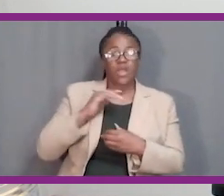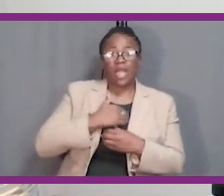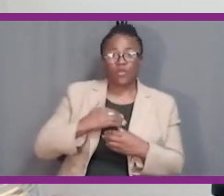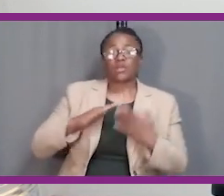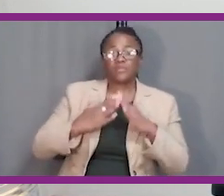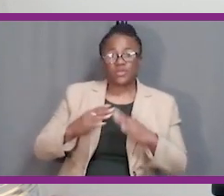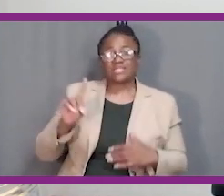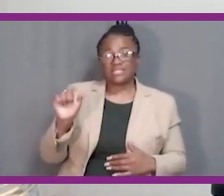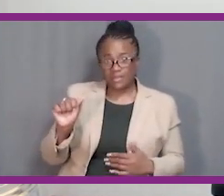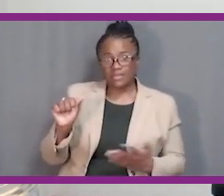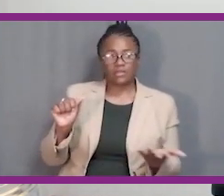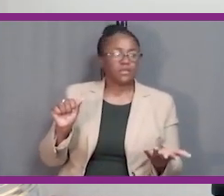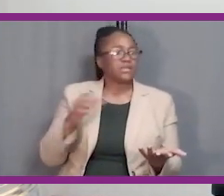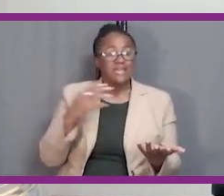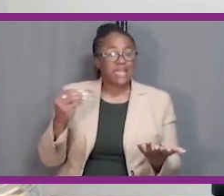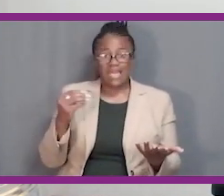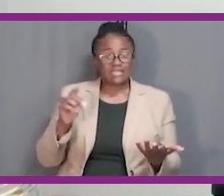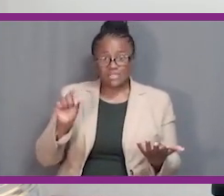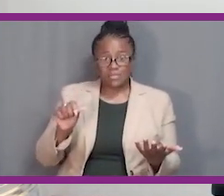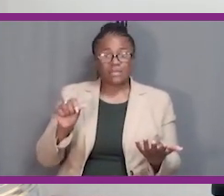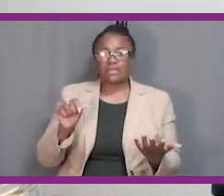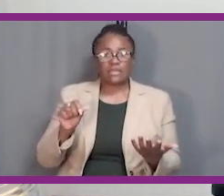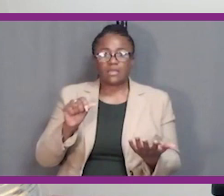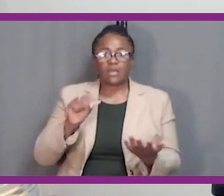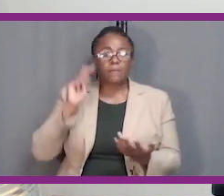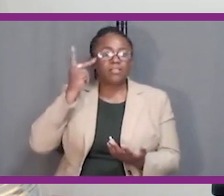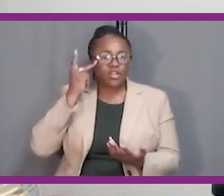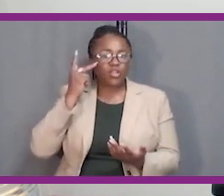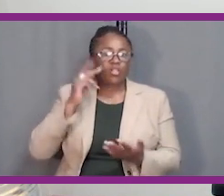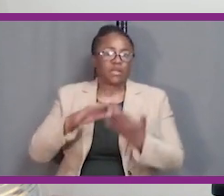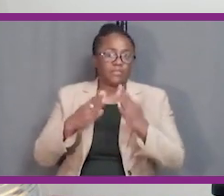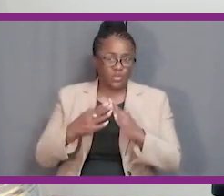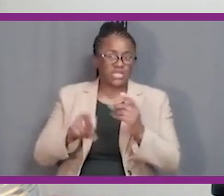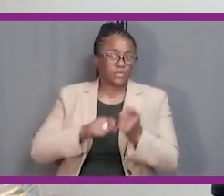We have to have conversations about white supremacy, we have to have conversations about